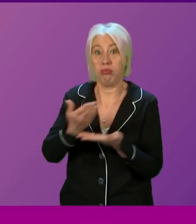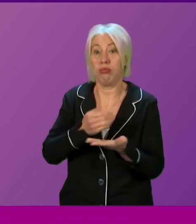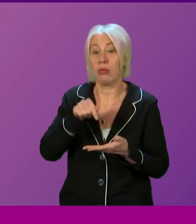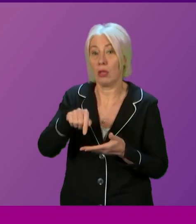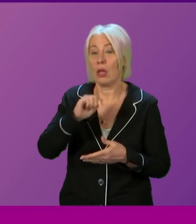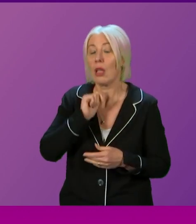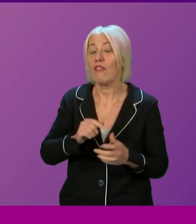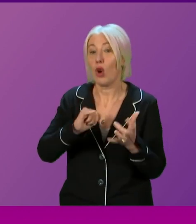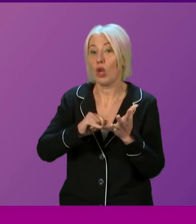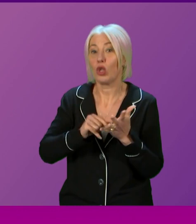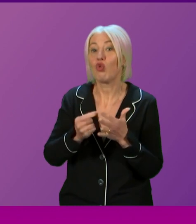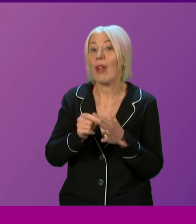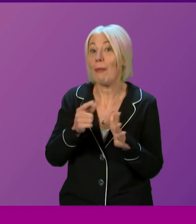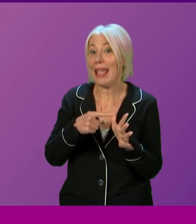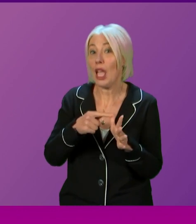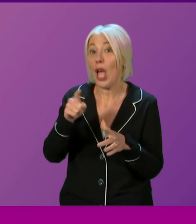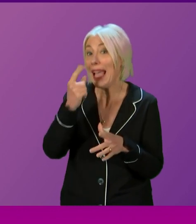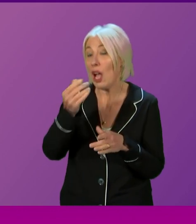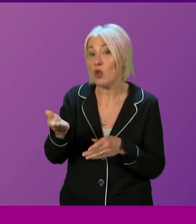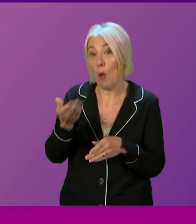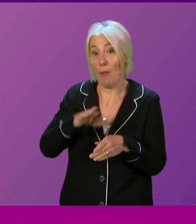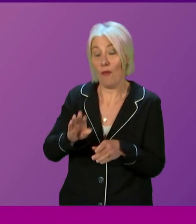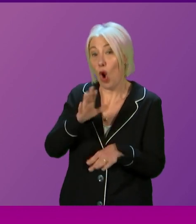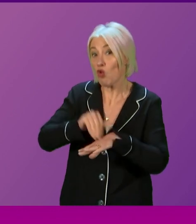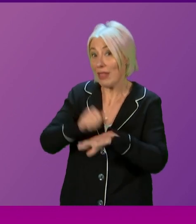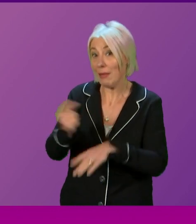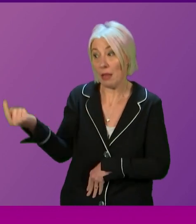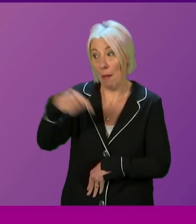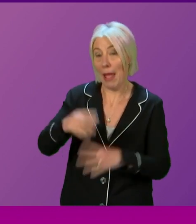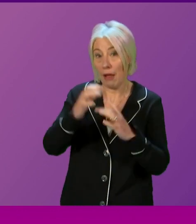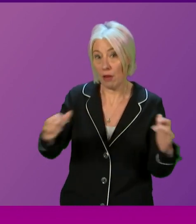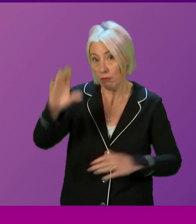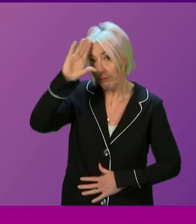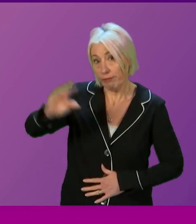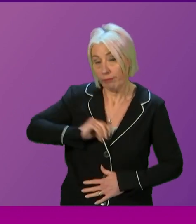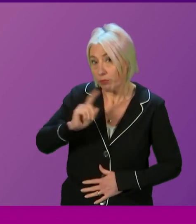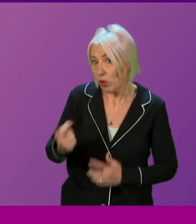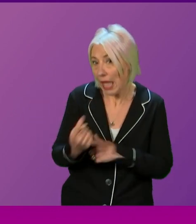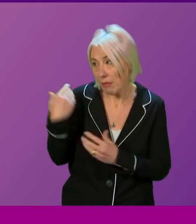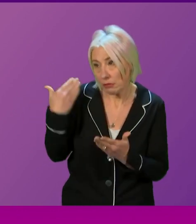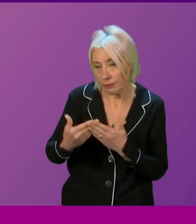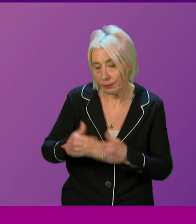I ask that the First Minister comes back to Parliament before Christmas with a statement on the progress on that issue.